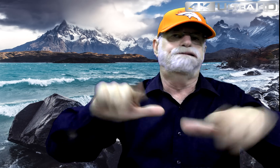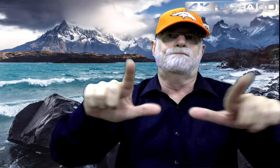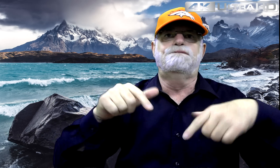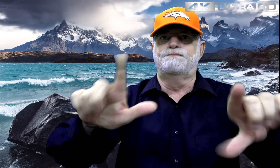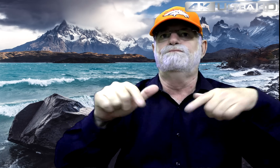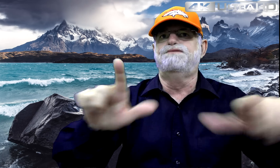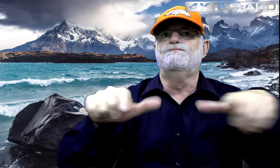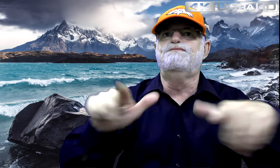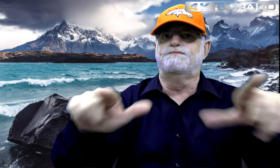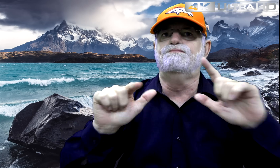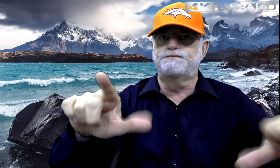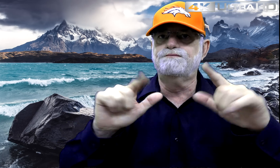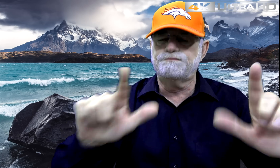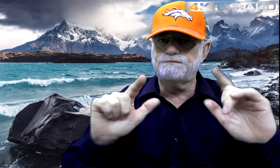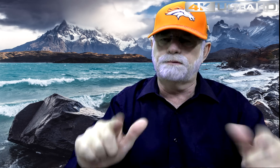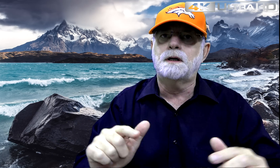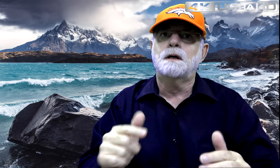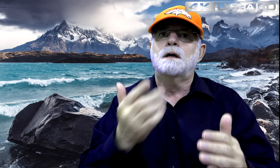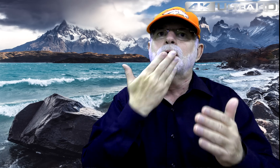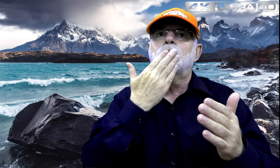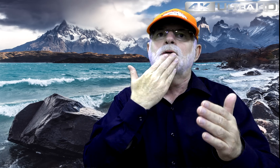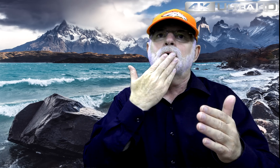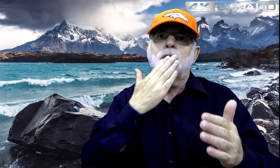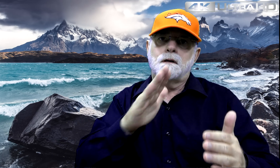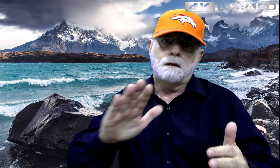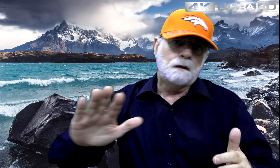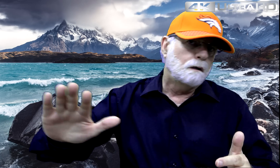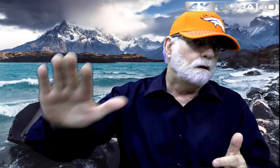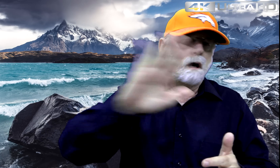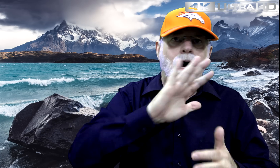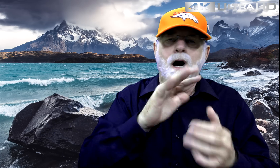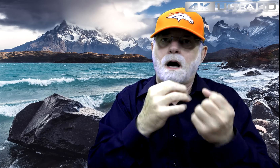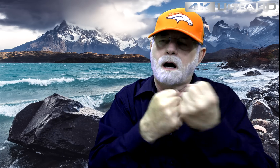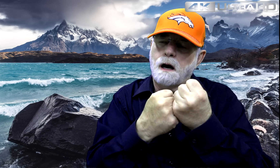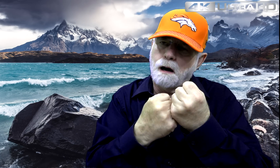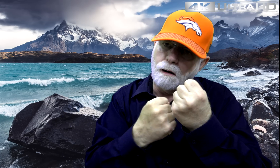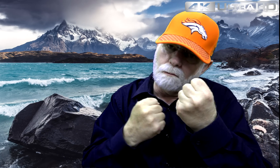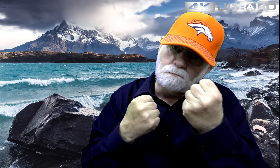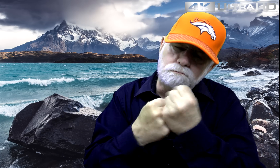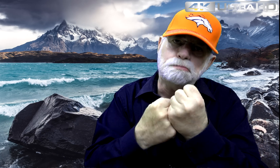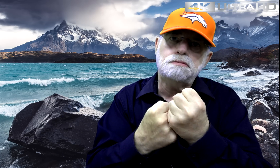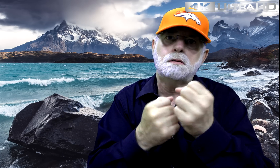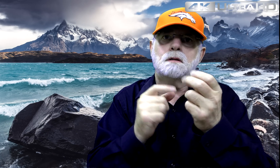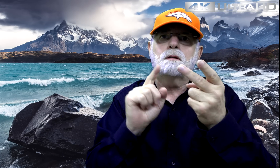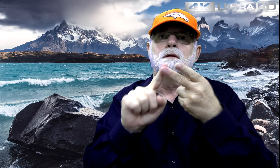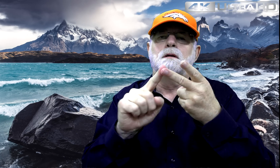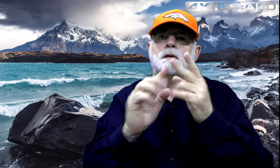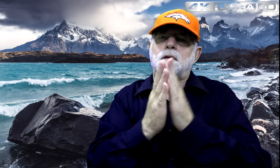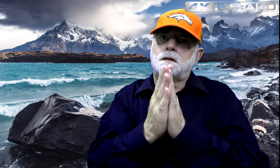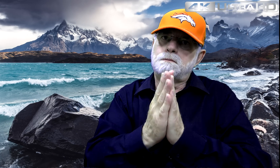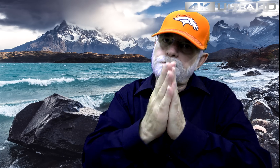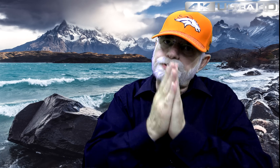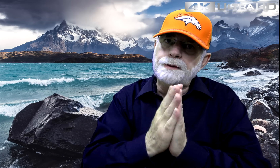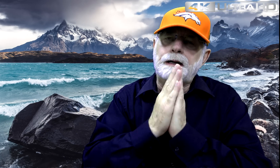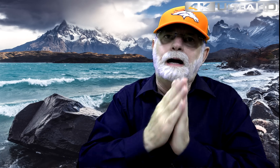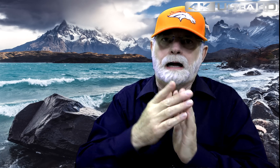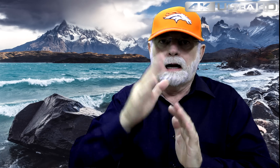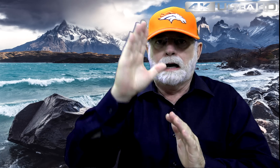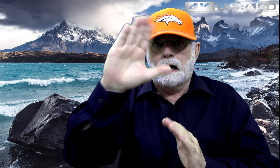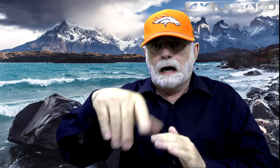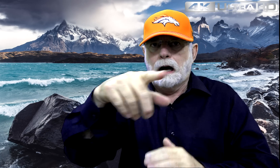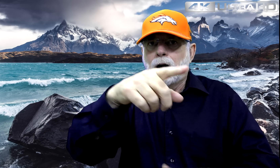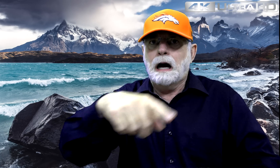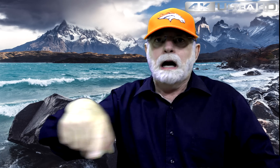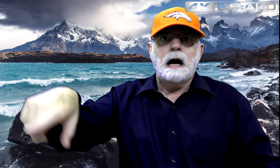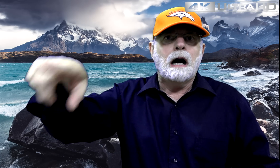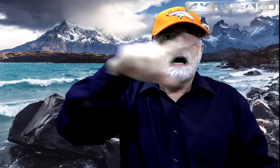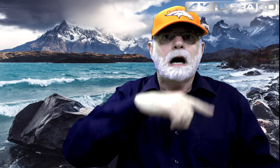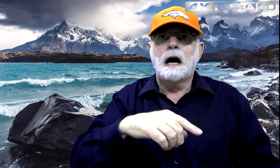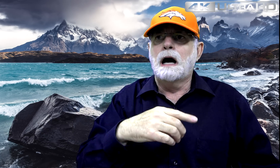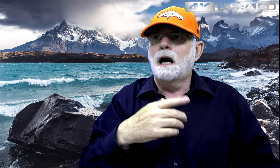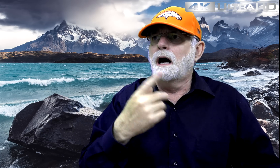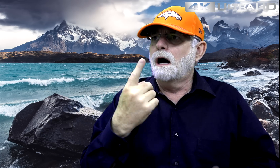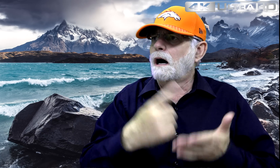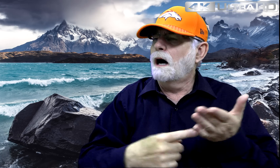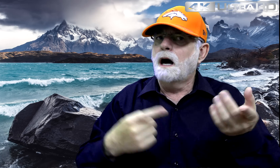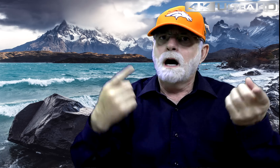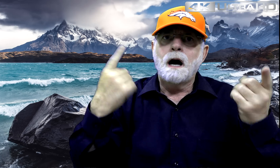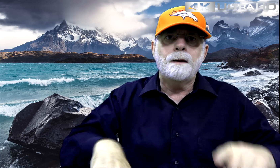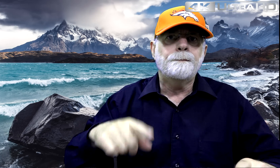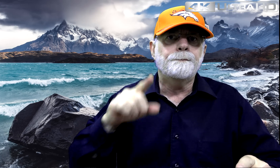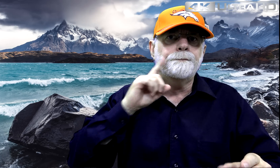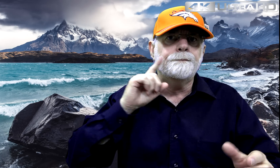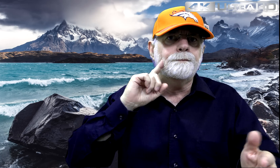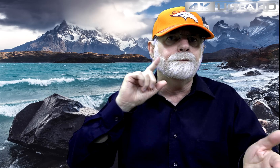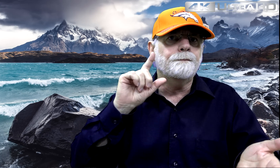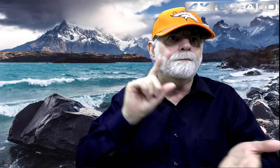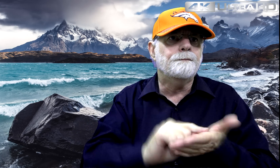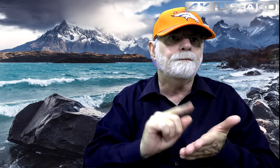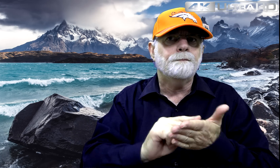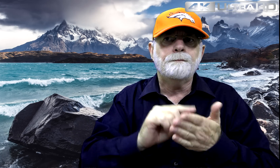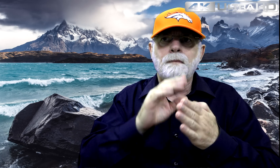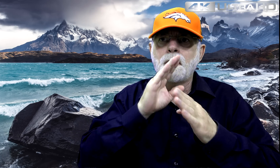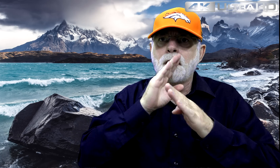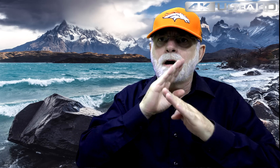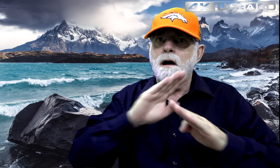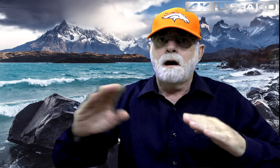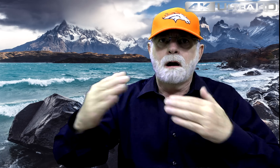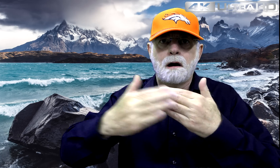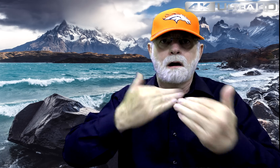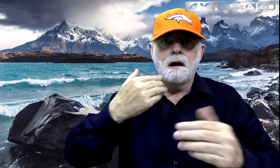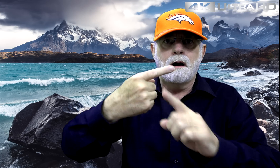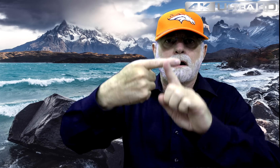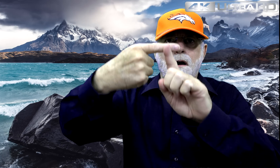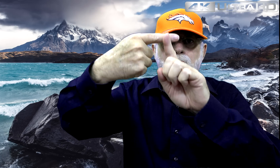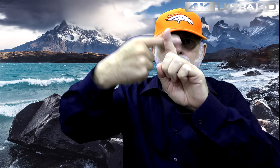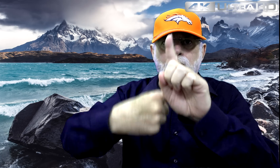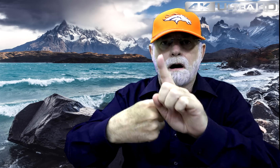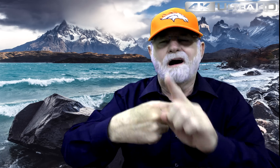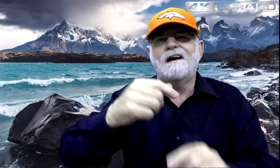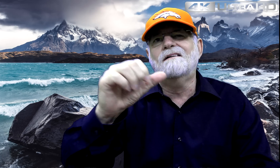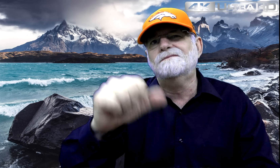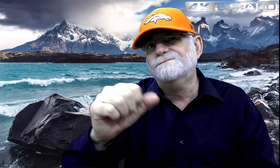And belonging. Thank you all of you for your support and your prayers And all of you asking what happened to the Deaf Newspaper’s been quiet for almost one month.